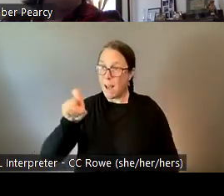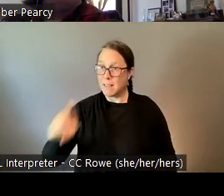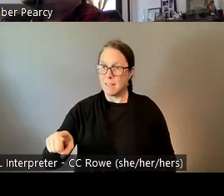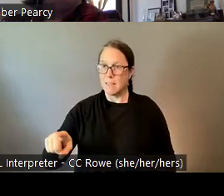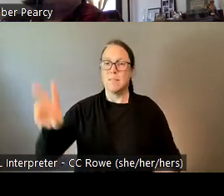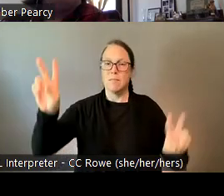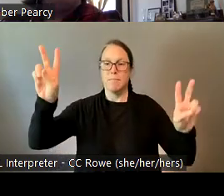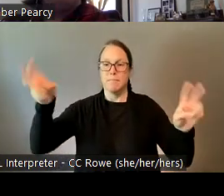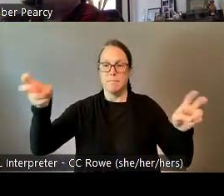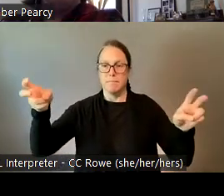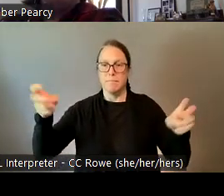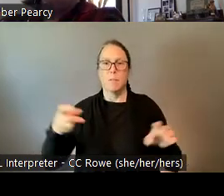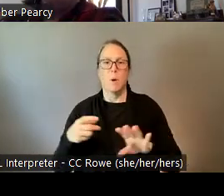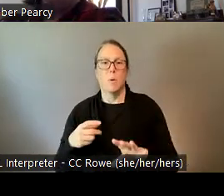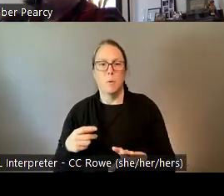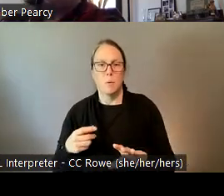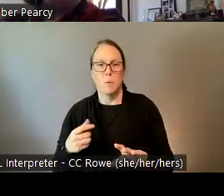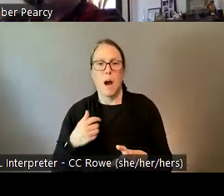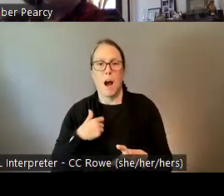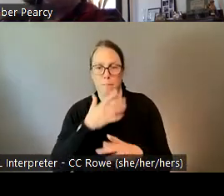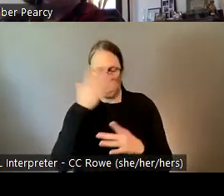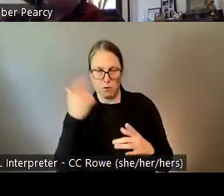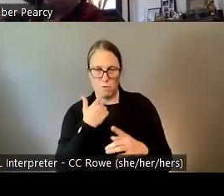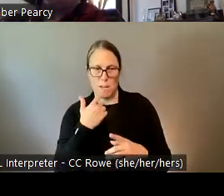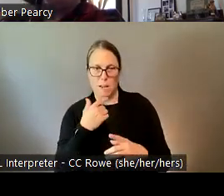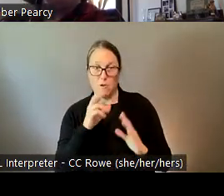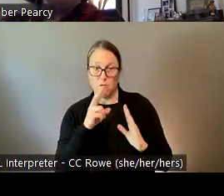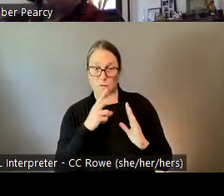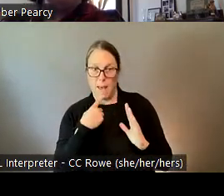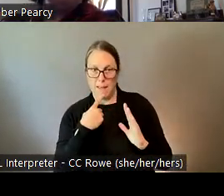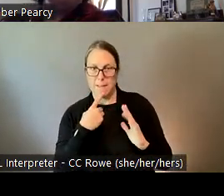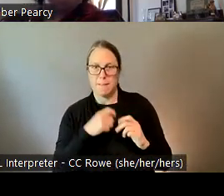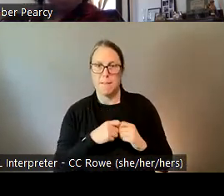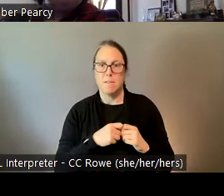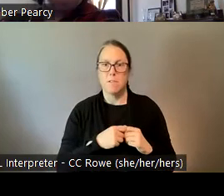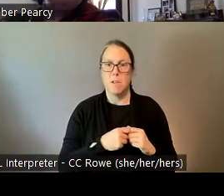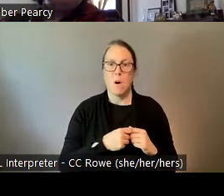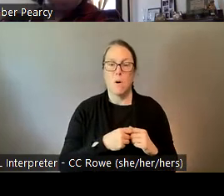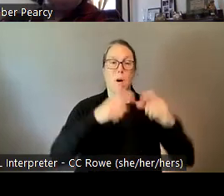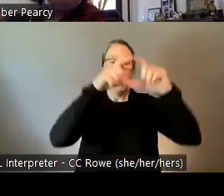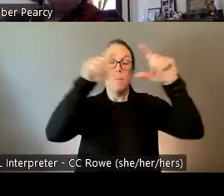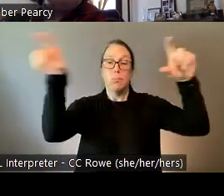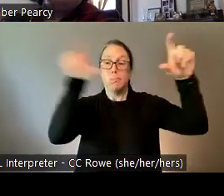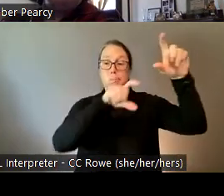And then I forgot to write, it reads. So now it says across the top in large white letters, it reads, the Kennedy center welcomes you.